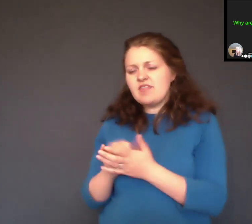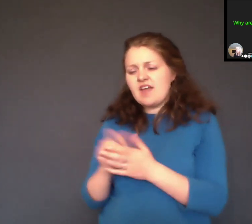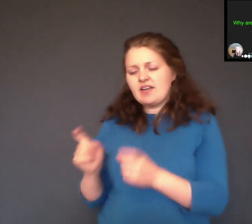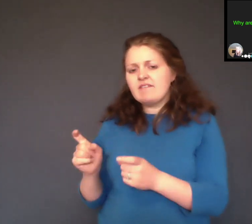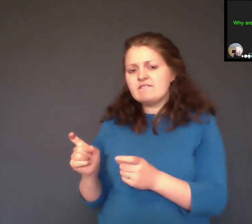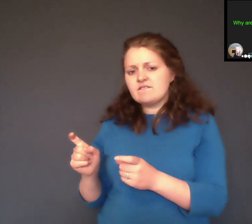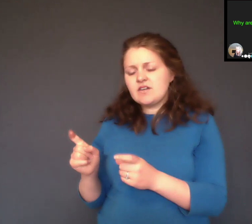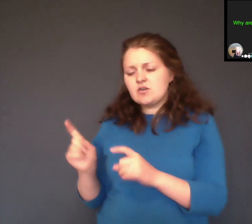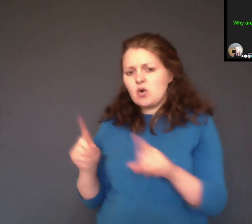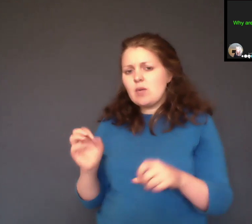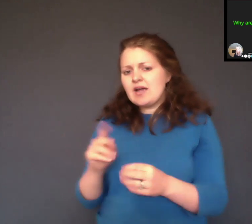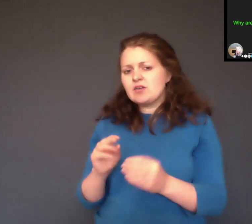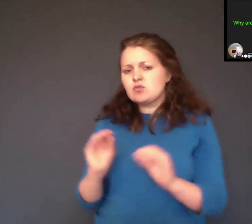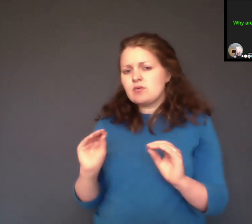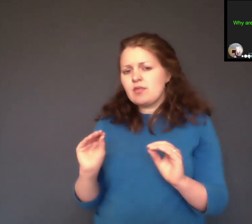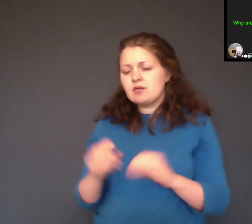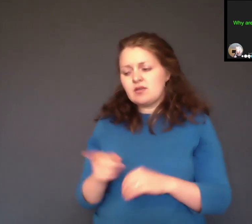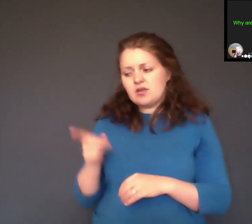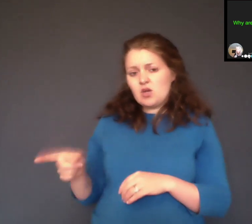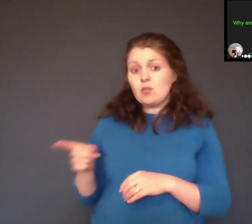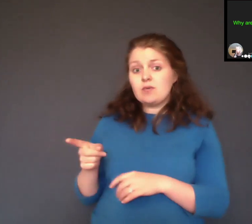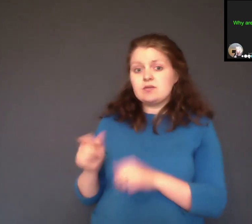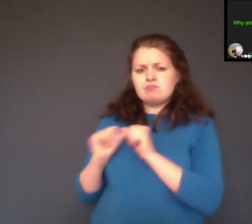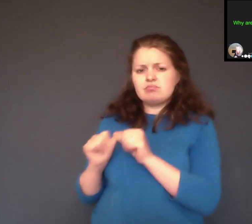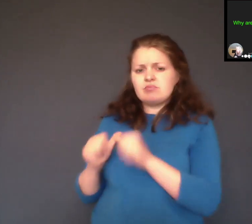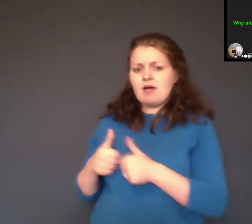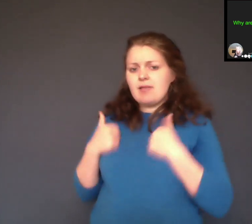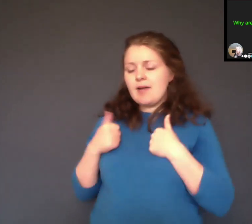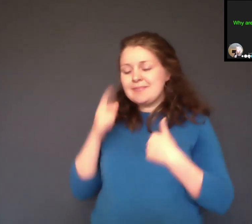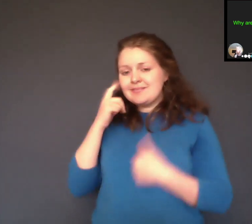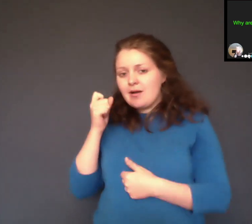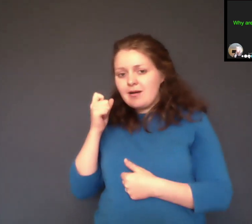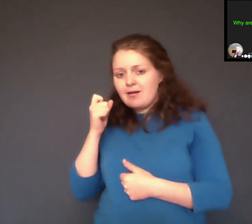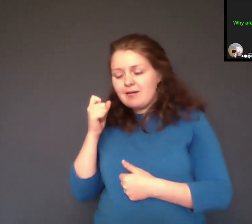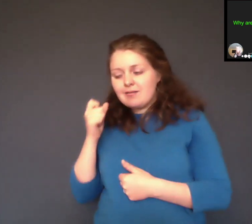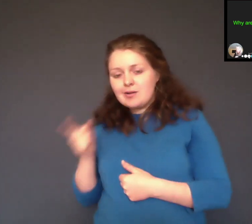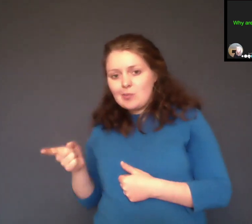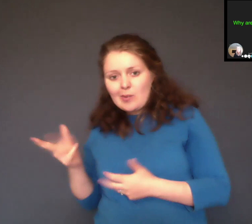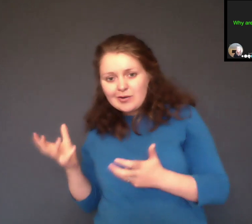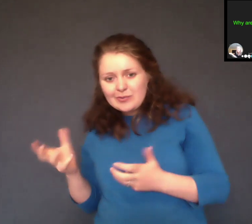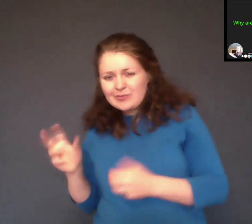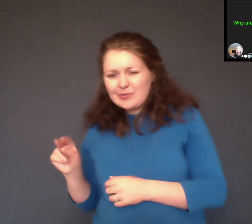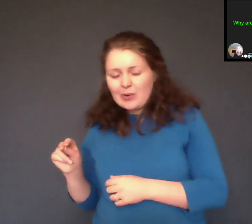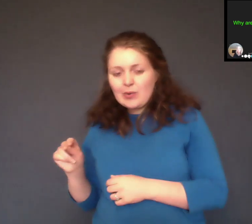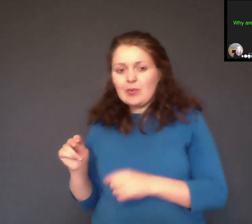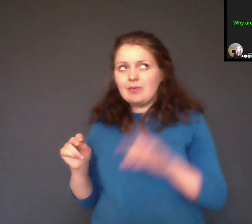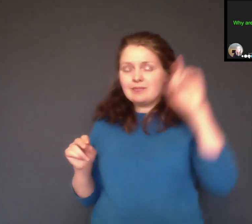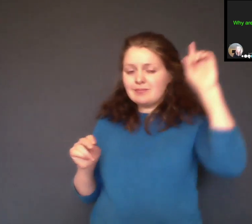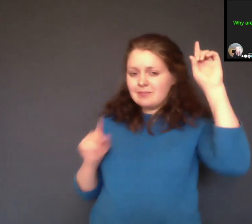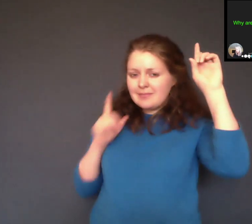wounded kept alive but not by any will of its own but because hood demanded its services